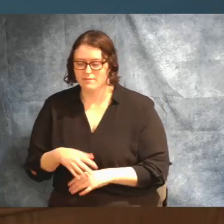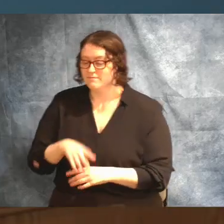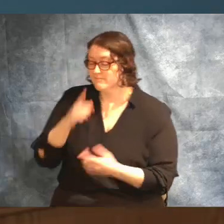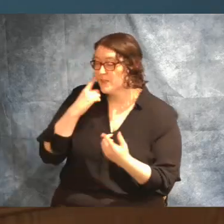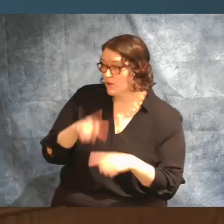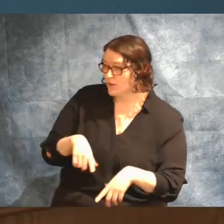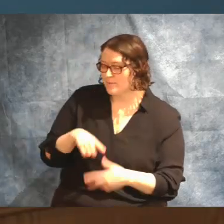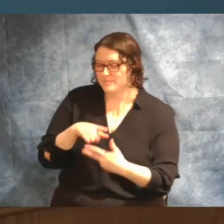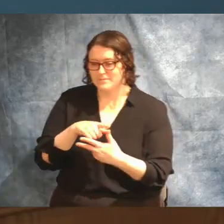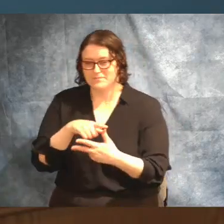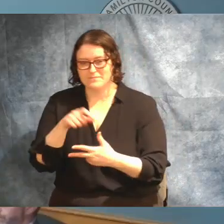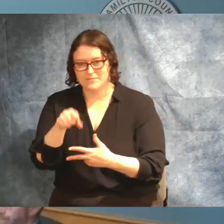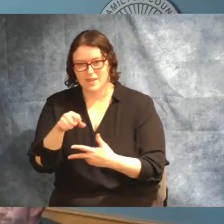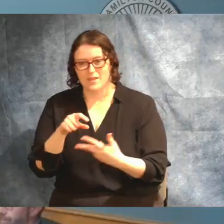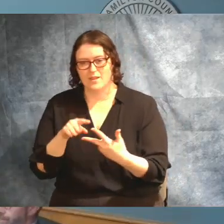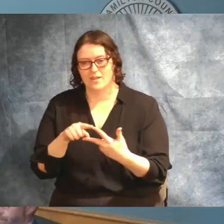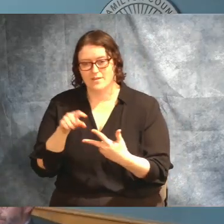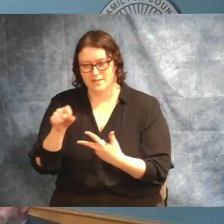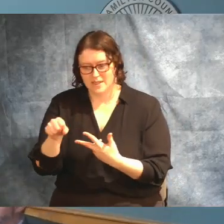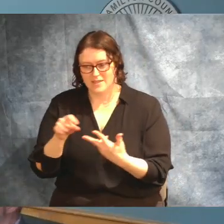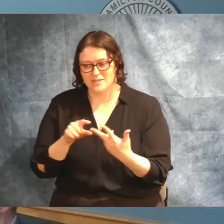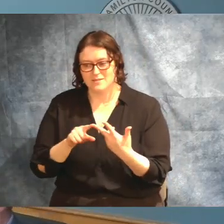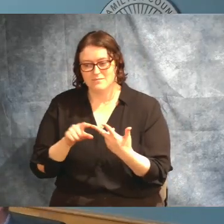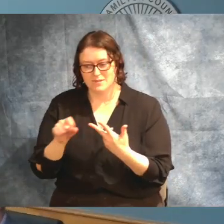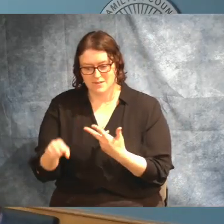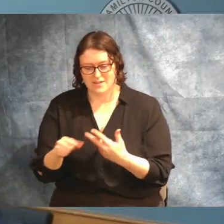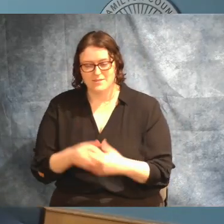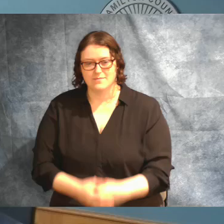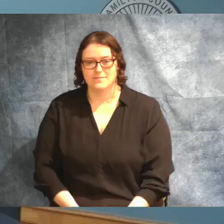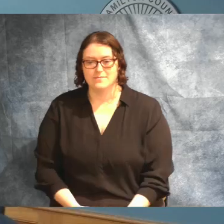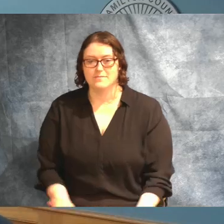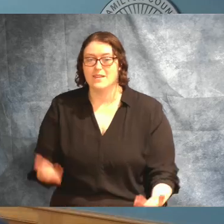Summerow Dumas. Yes. Commissioner Reece. Yes. Commissioner Driehaus. Yes. Thank you.